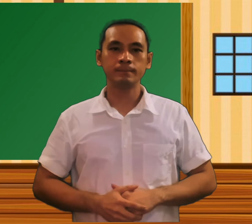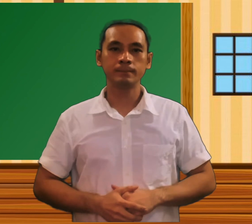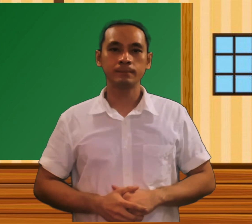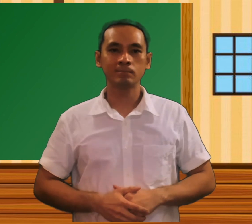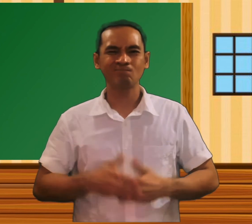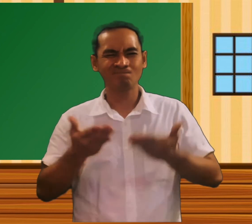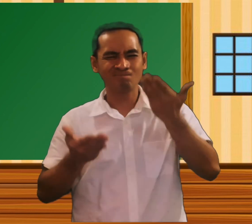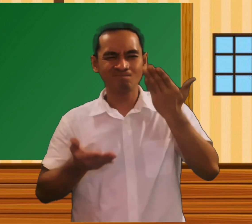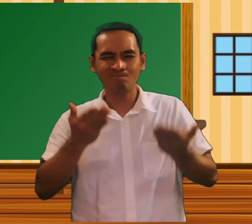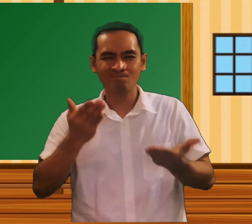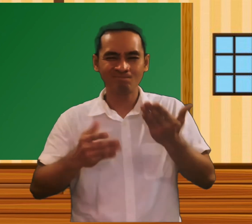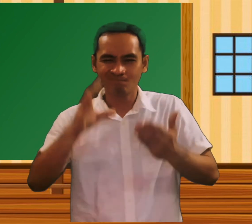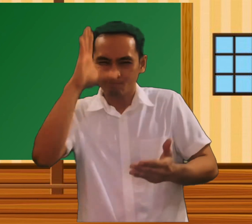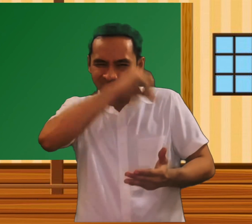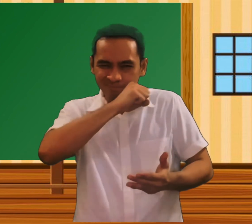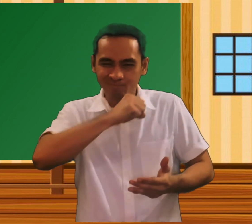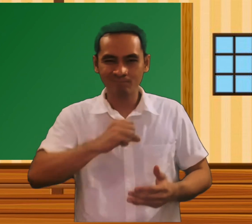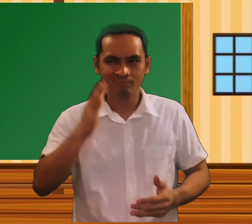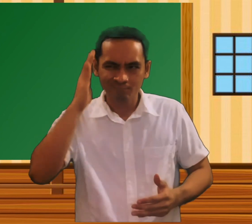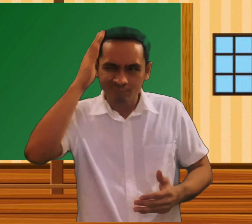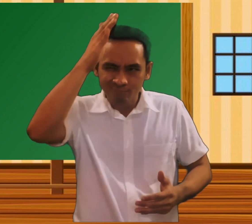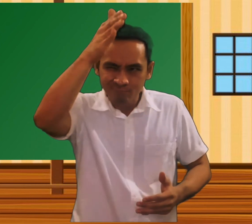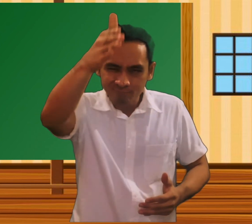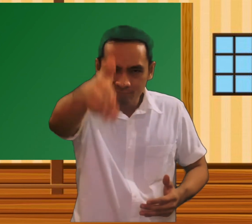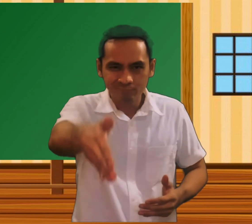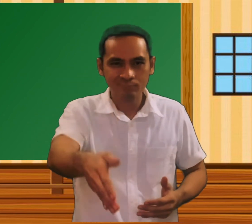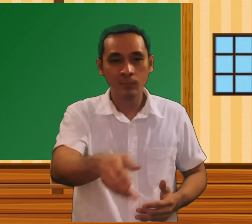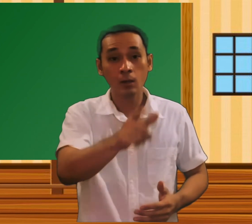it is estimated that by 2050